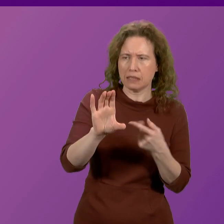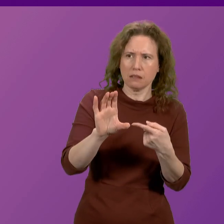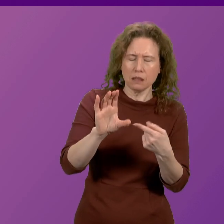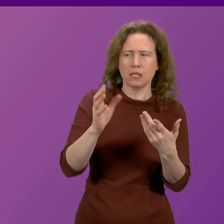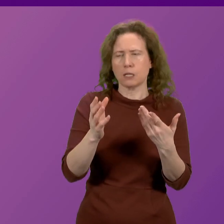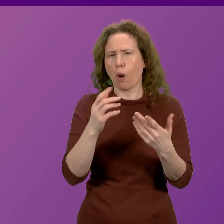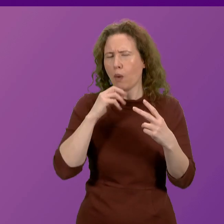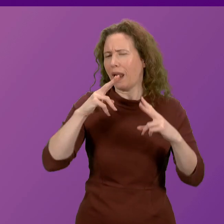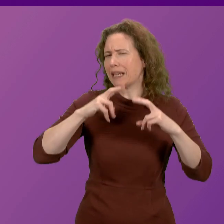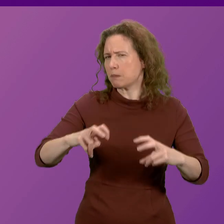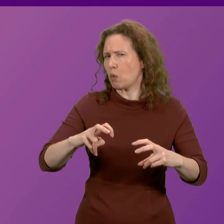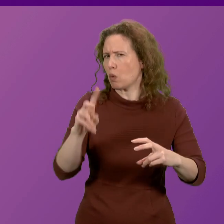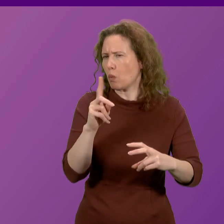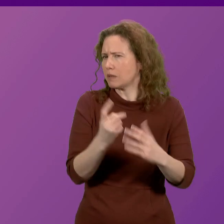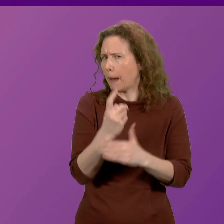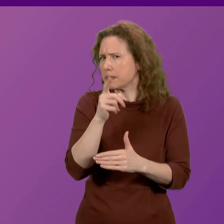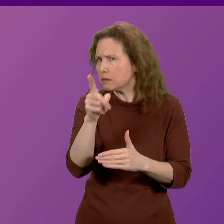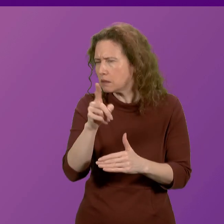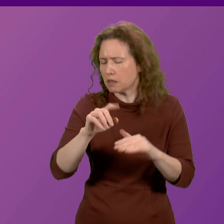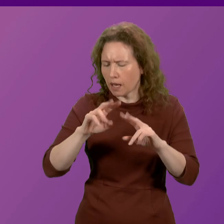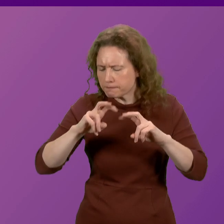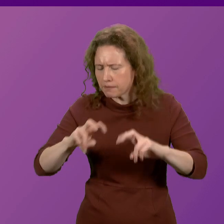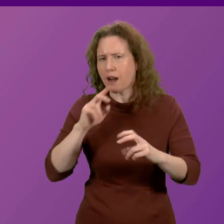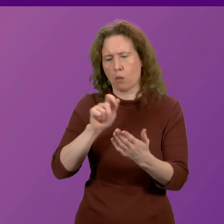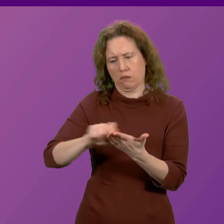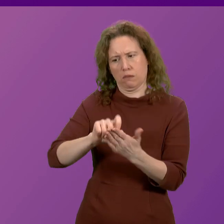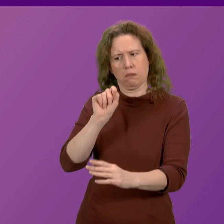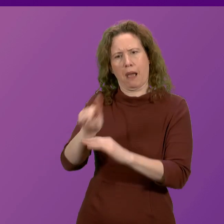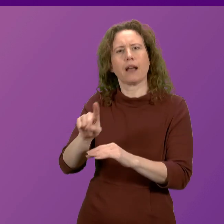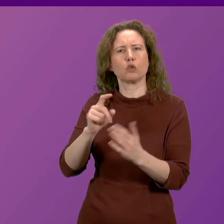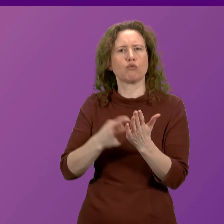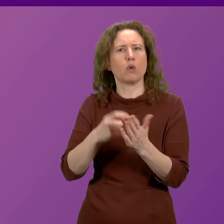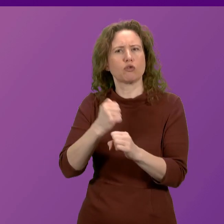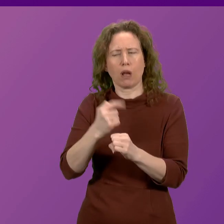I will explore those issues and reply in writing to Rhoda Grant about what steps can be taken to